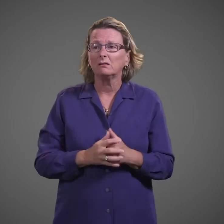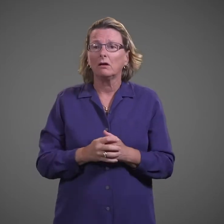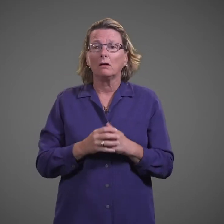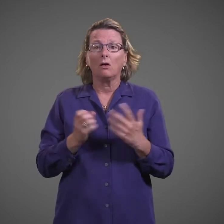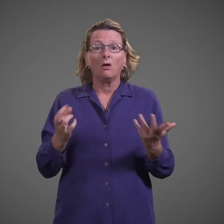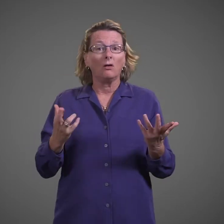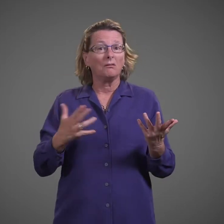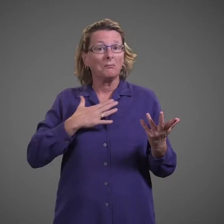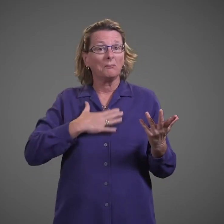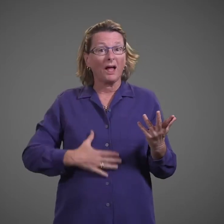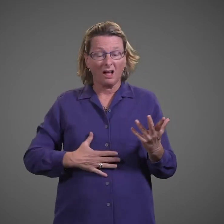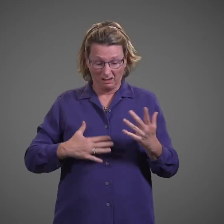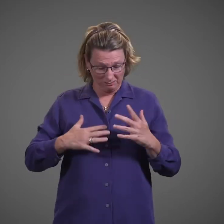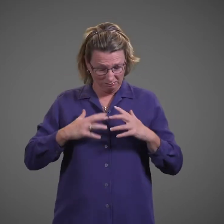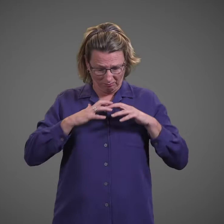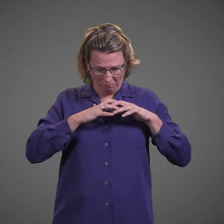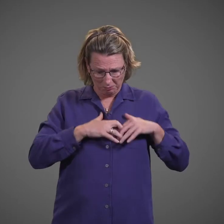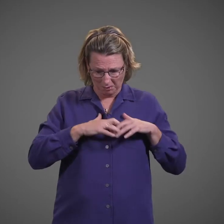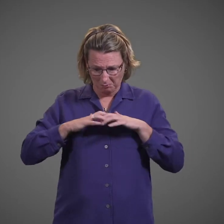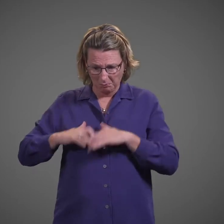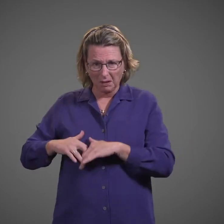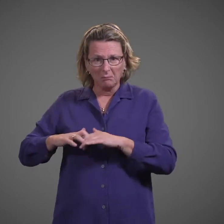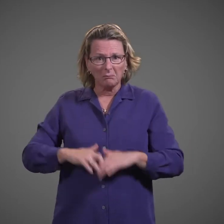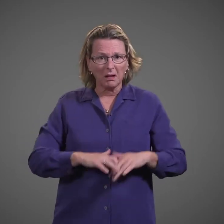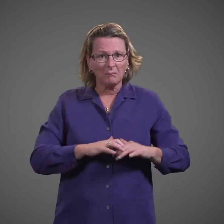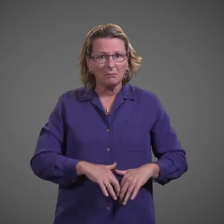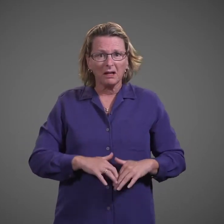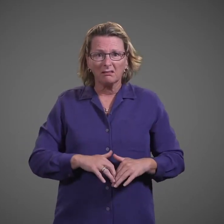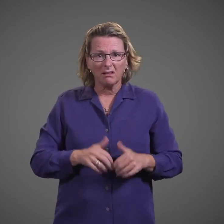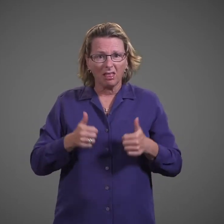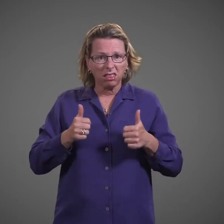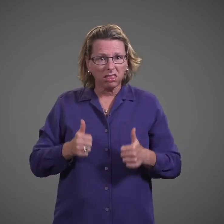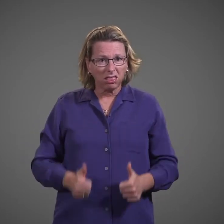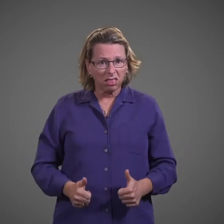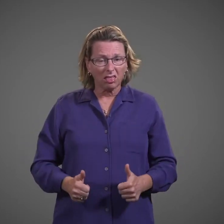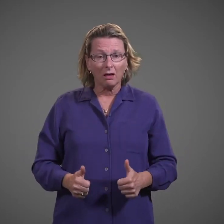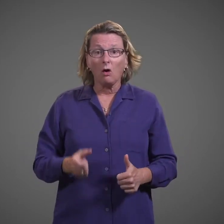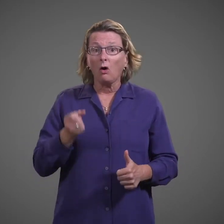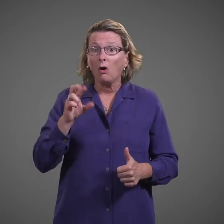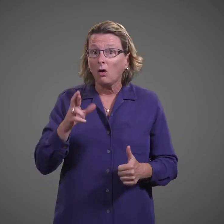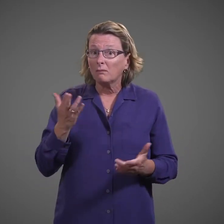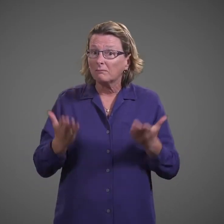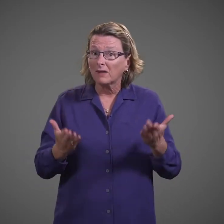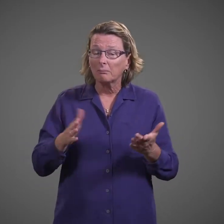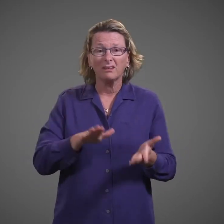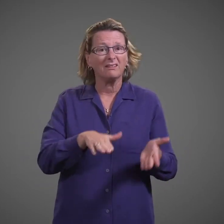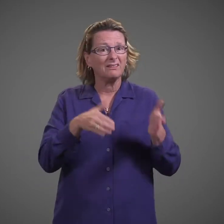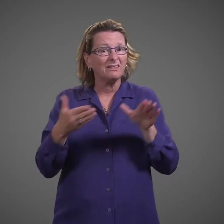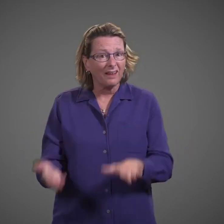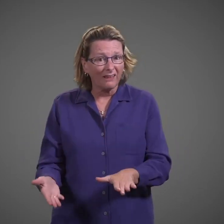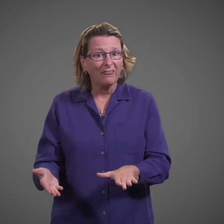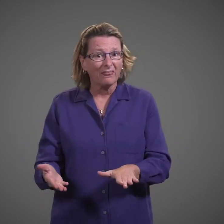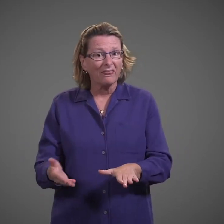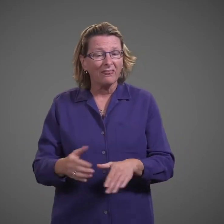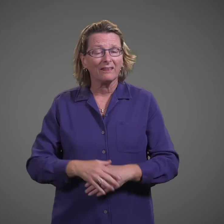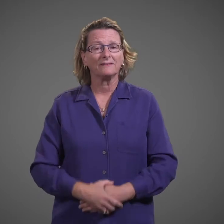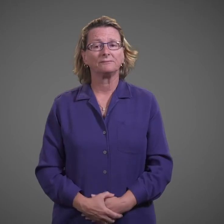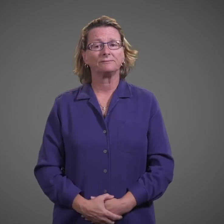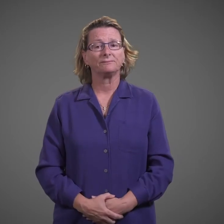It can lead to the deterioration and break down of internal body systems, and even death.